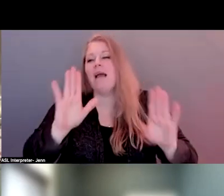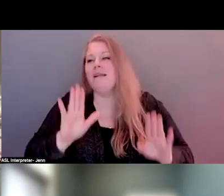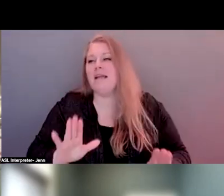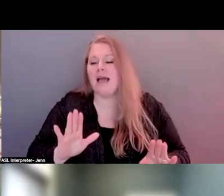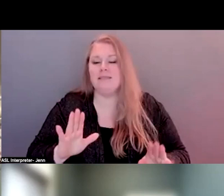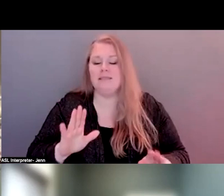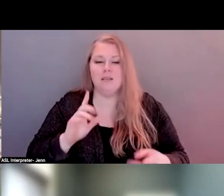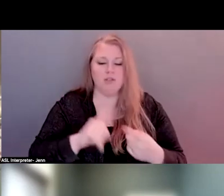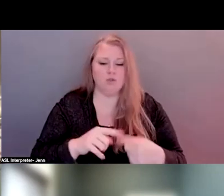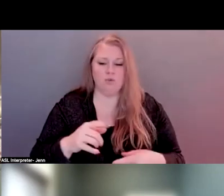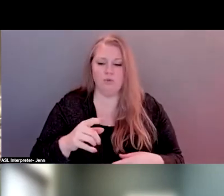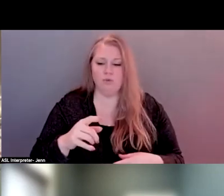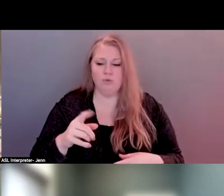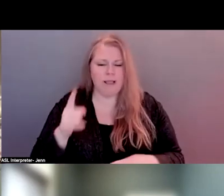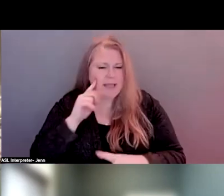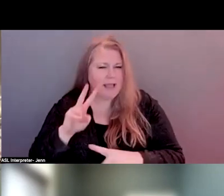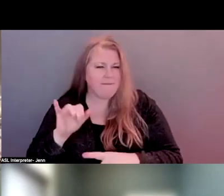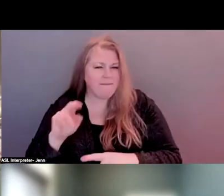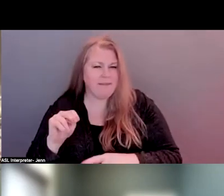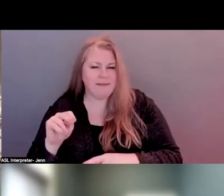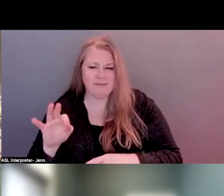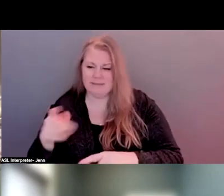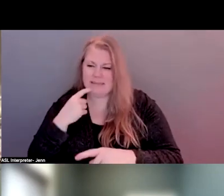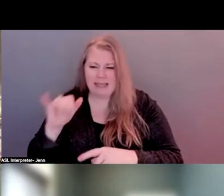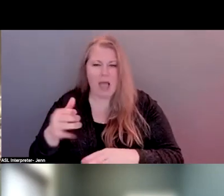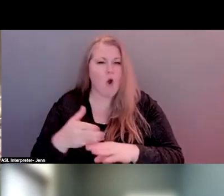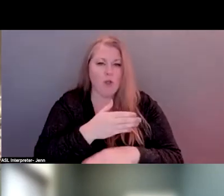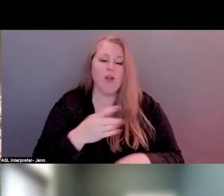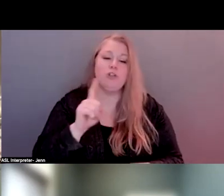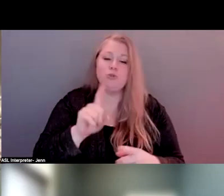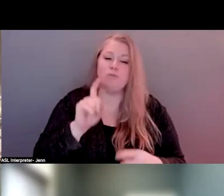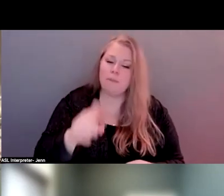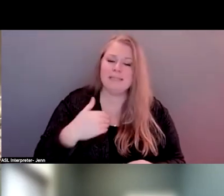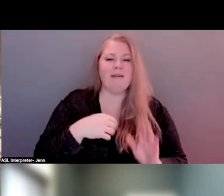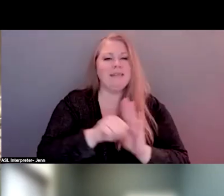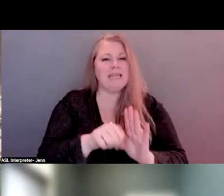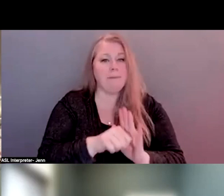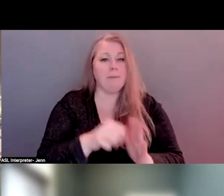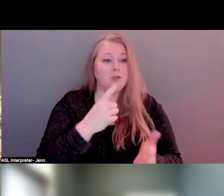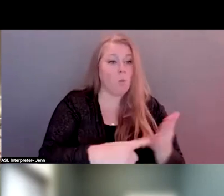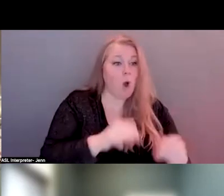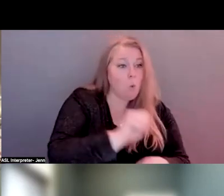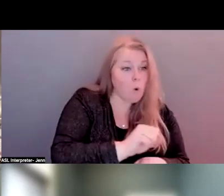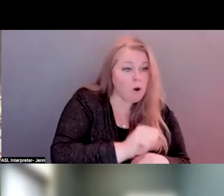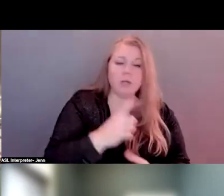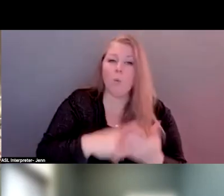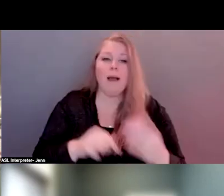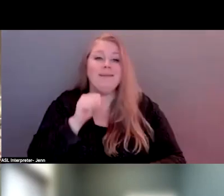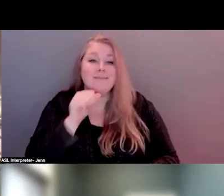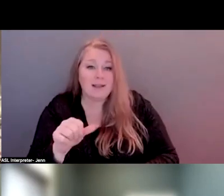I think Vint said that earlier on today. would have to have samples of what works and what doesn't work so we do not have to repeat